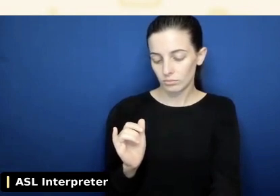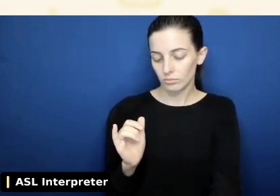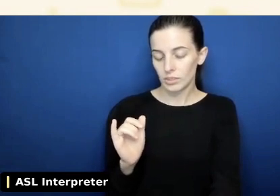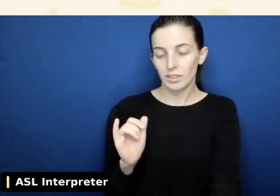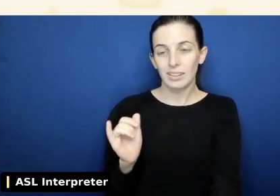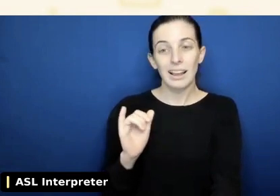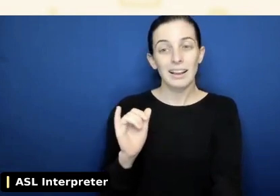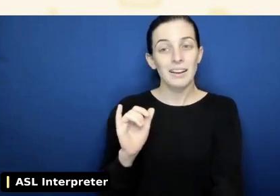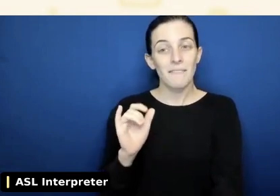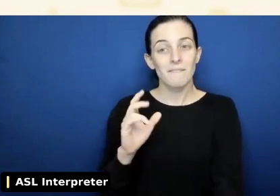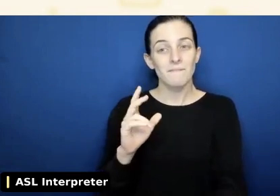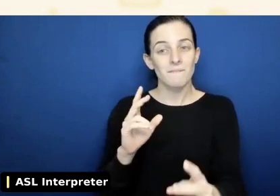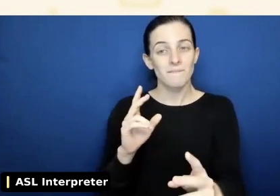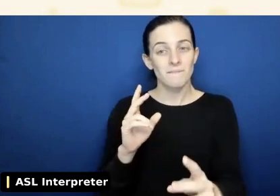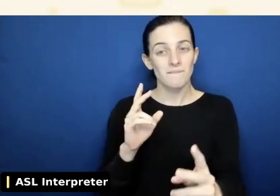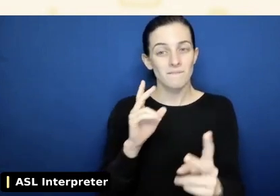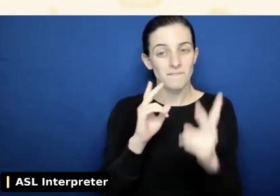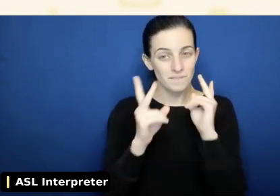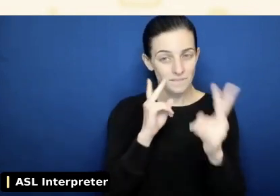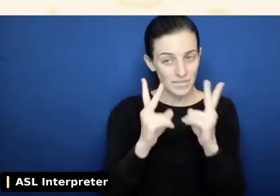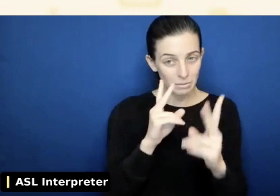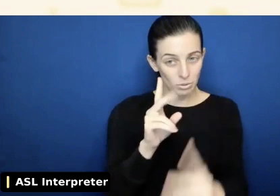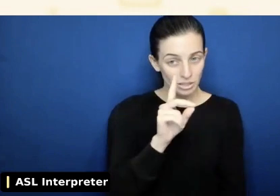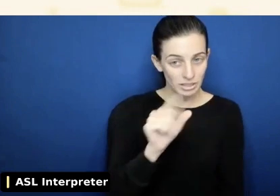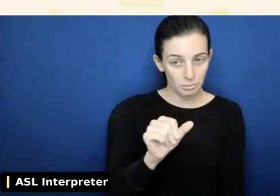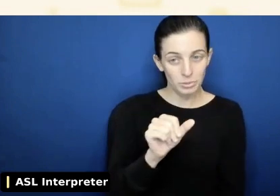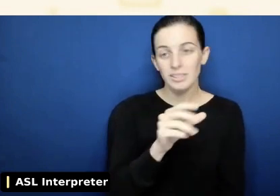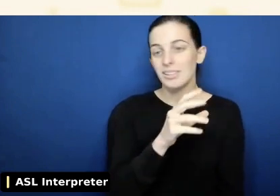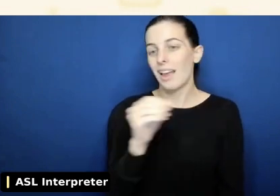but also invisible disabilities.